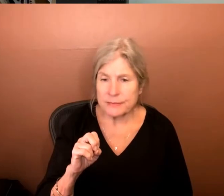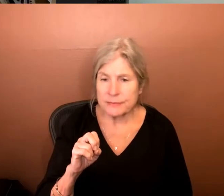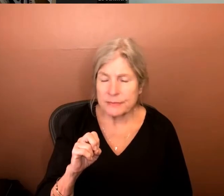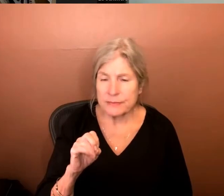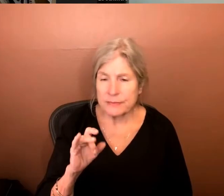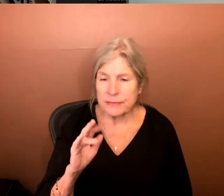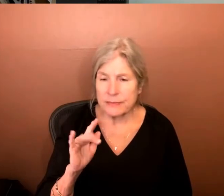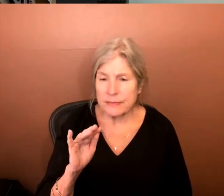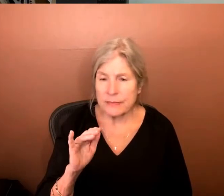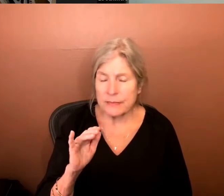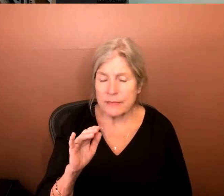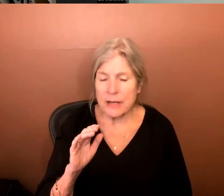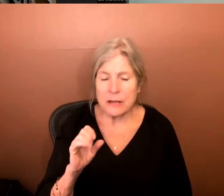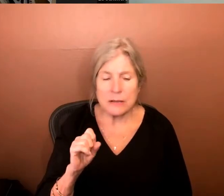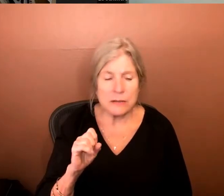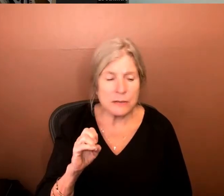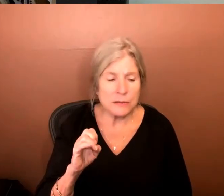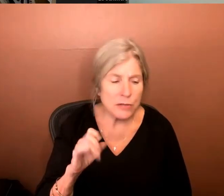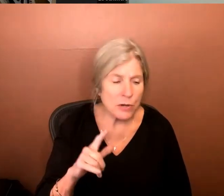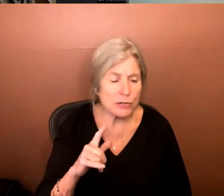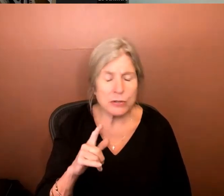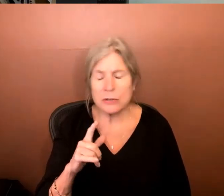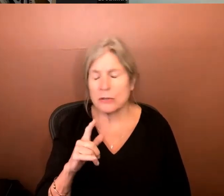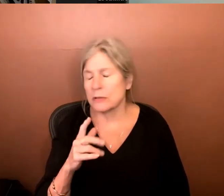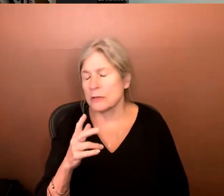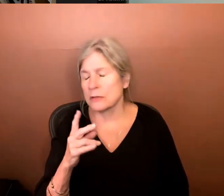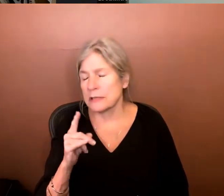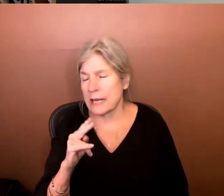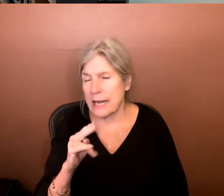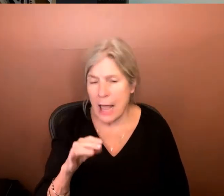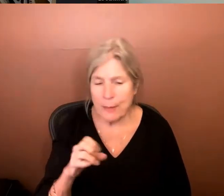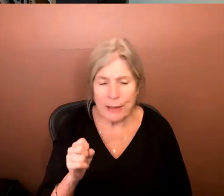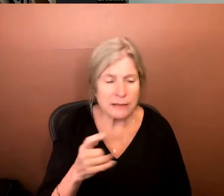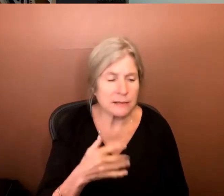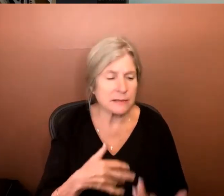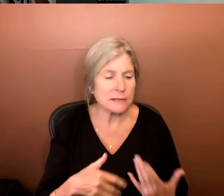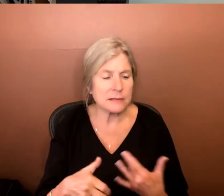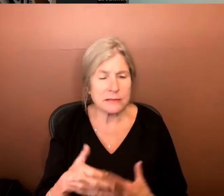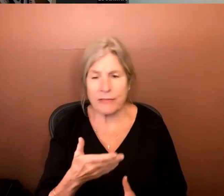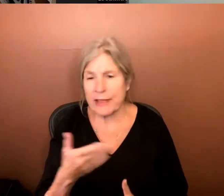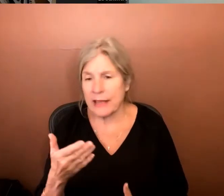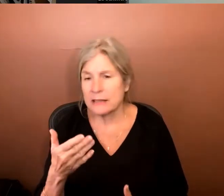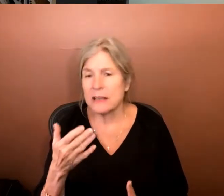social dynamics of things of all things,